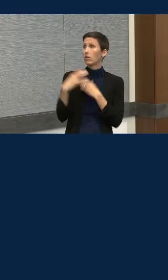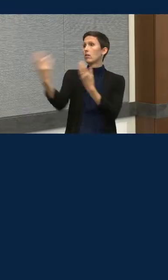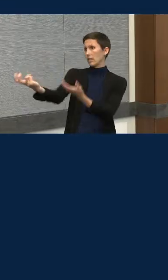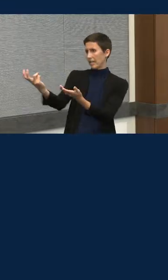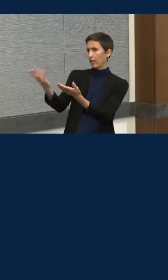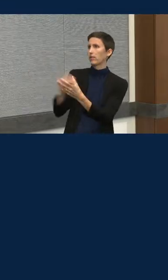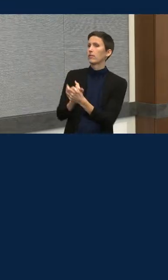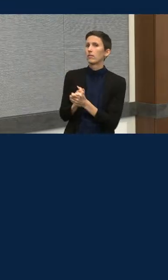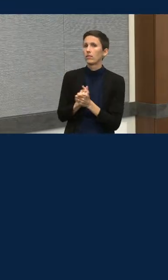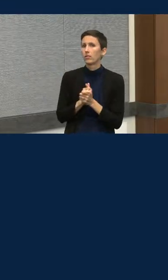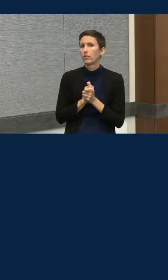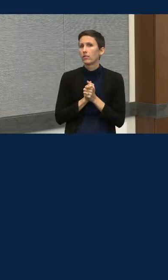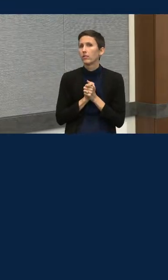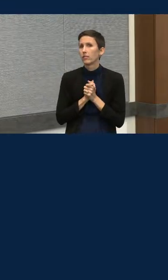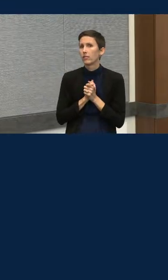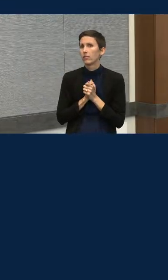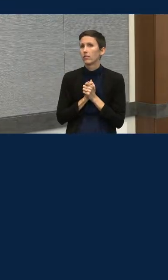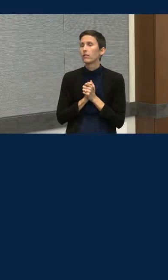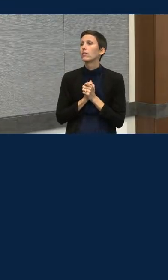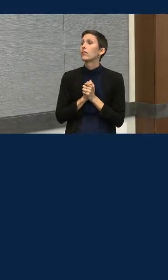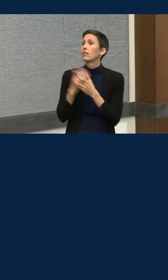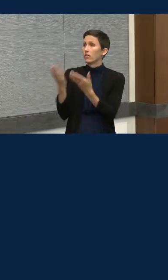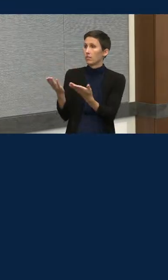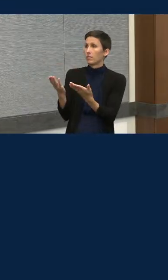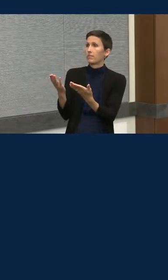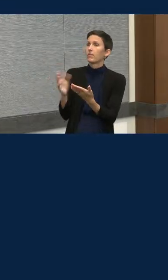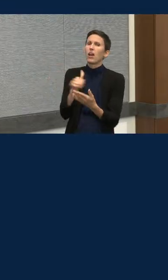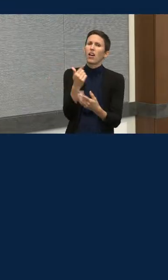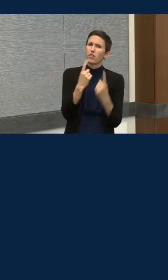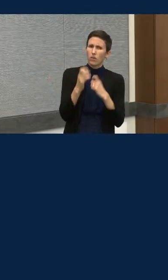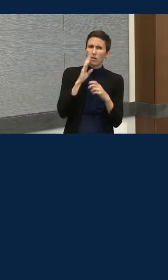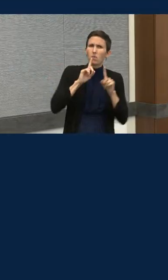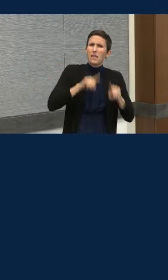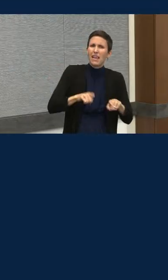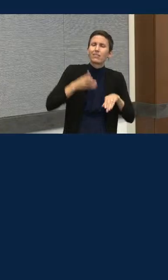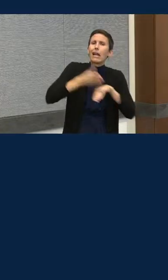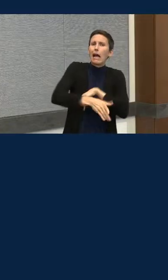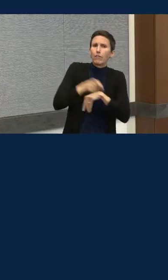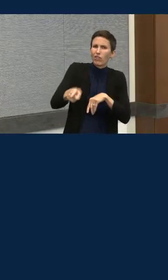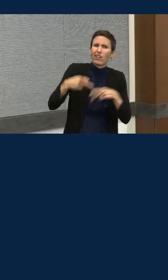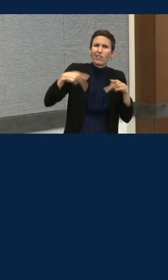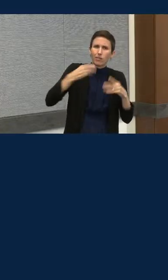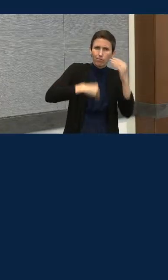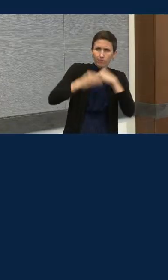unless others at the reception, please go ahead.